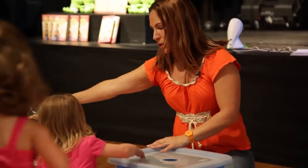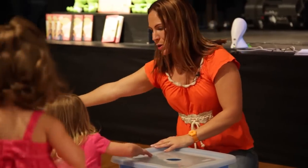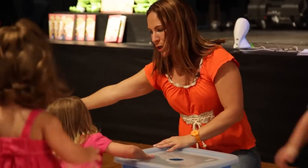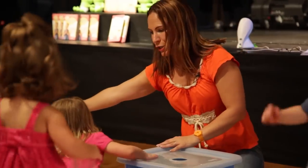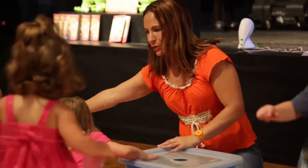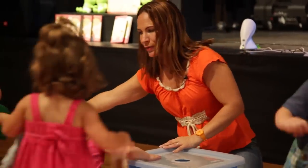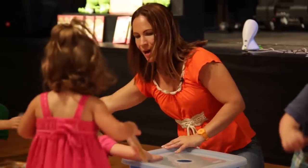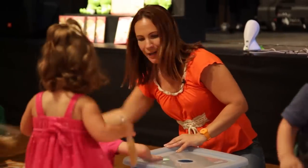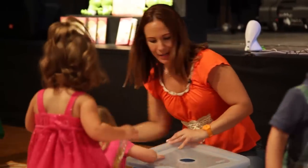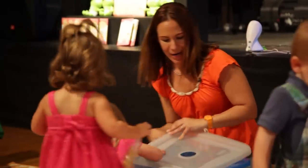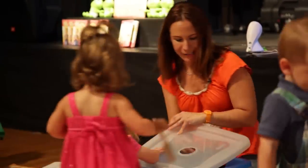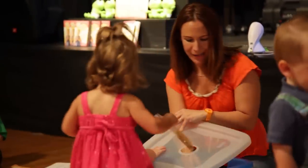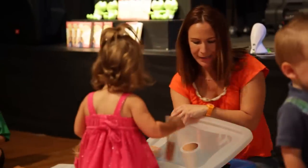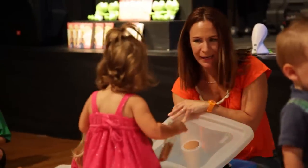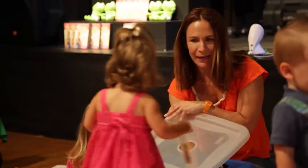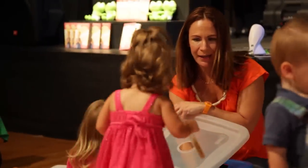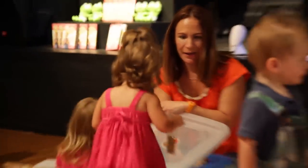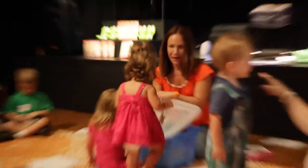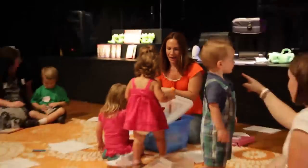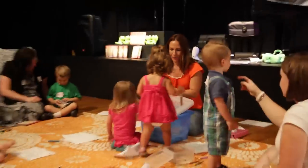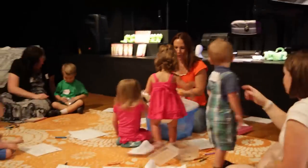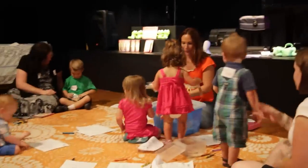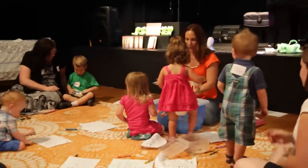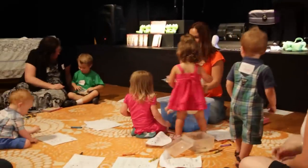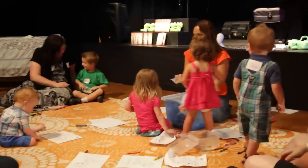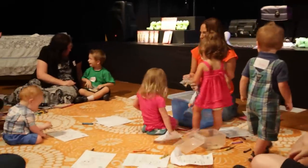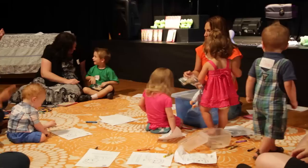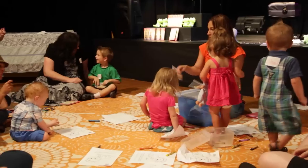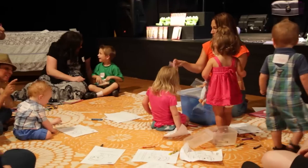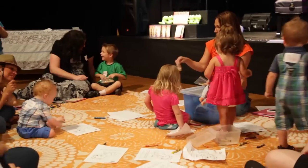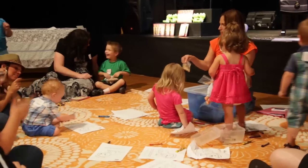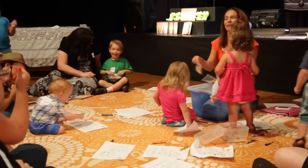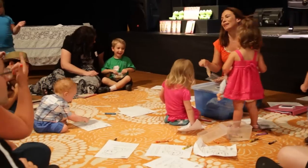That's yours. You've got it. Nice signing. Bridget is all over it.